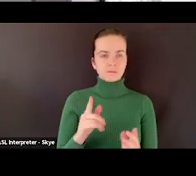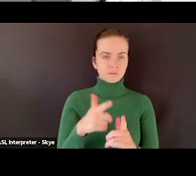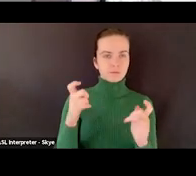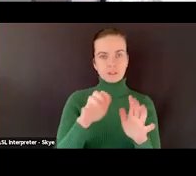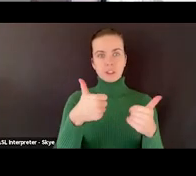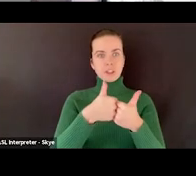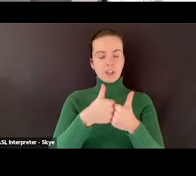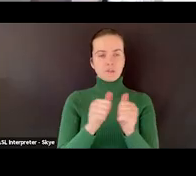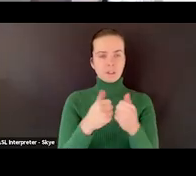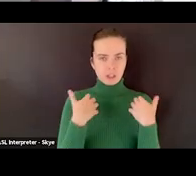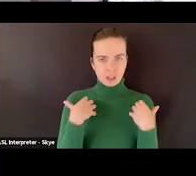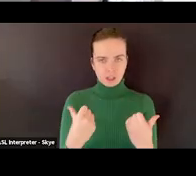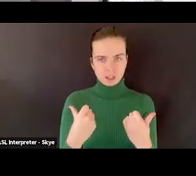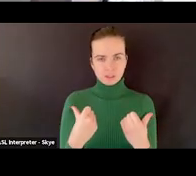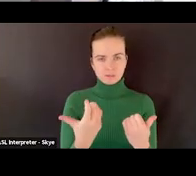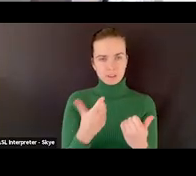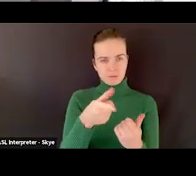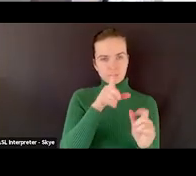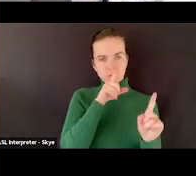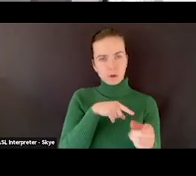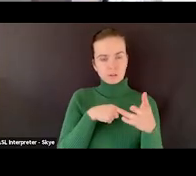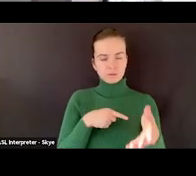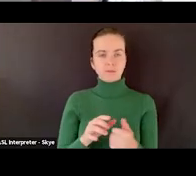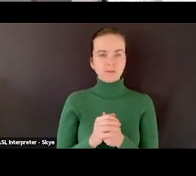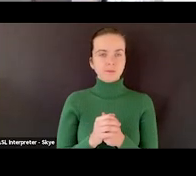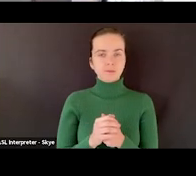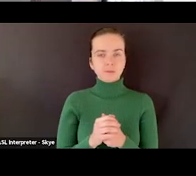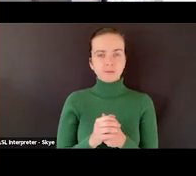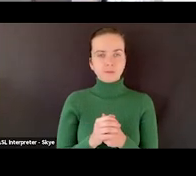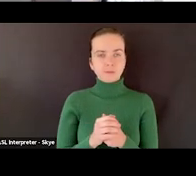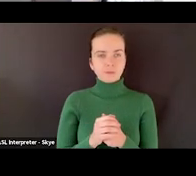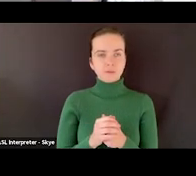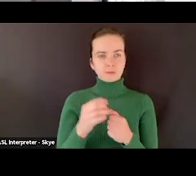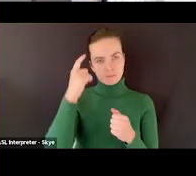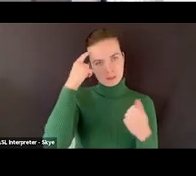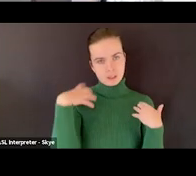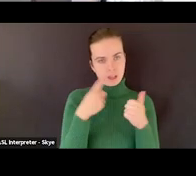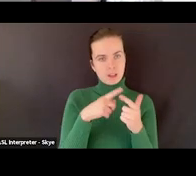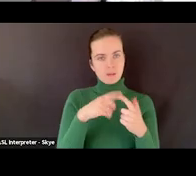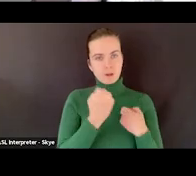to health, this is what they reported by and large. Mental health and emotional barriers,